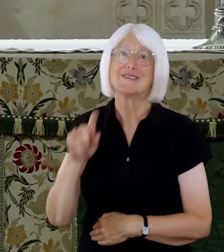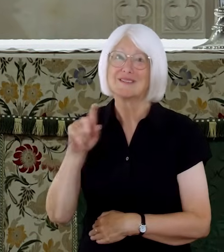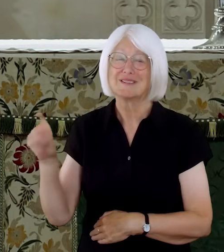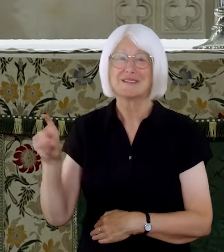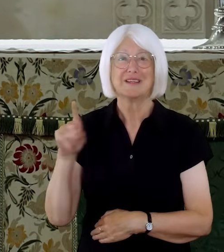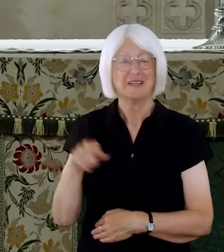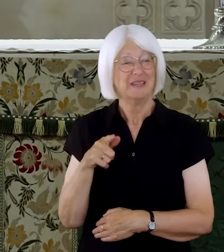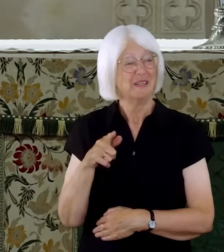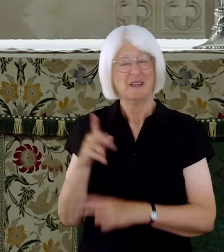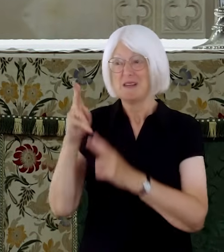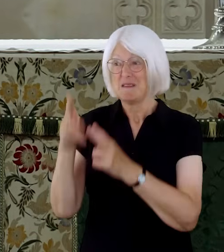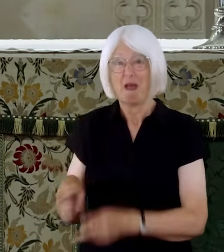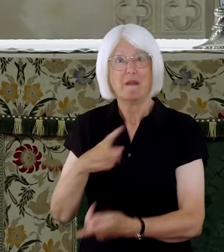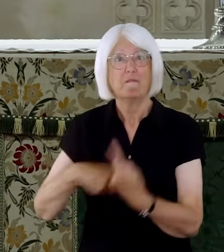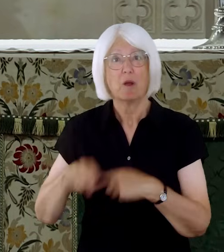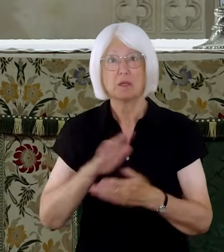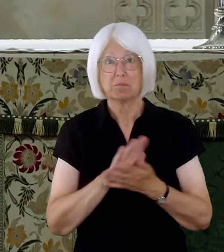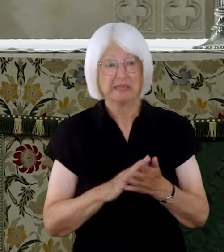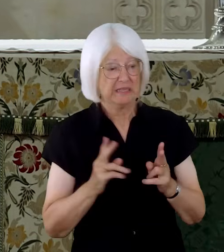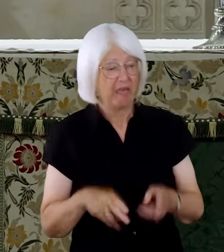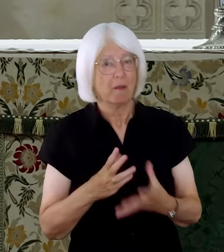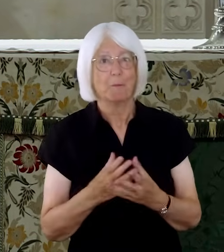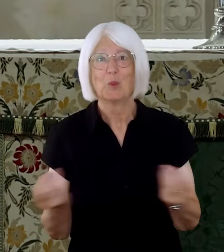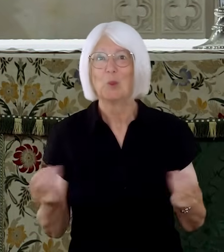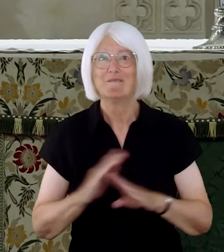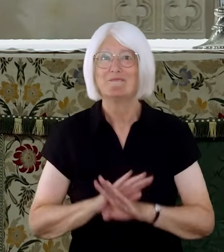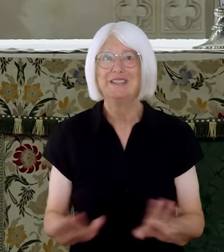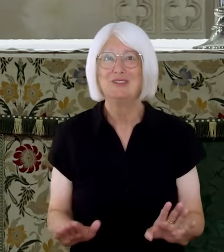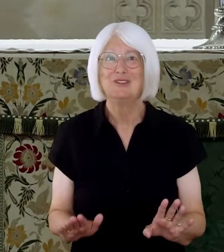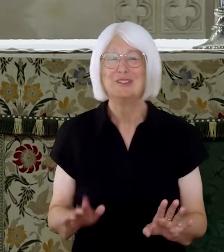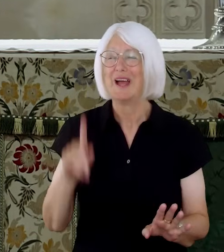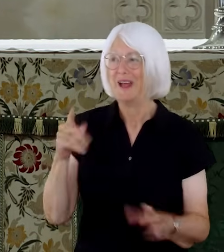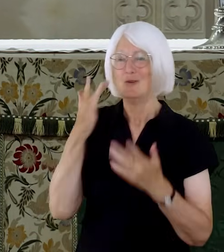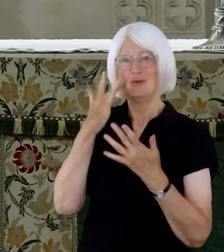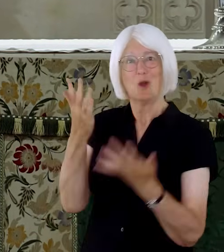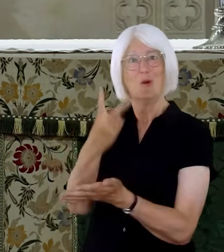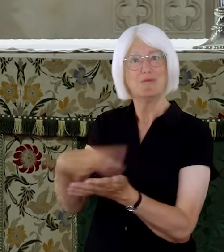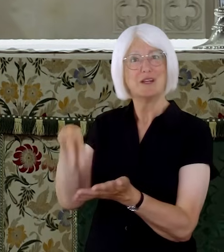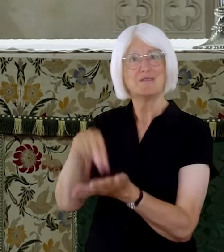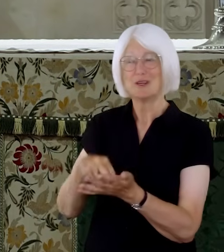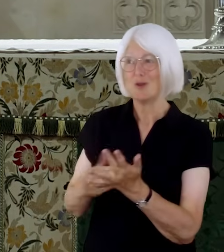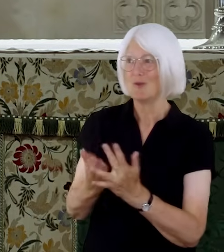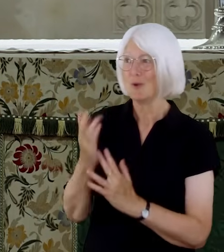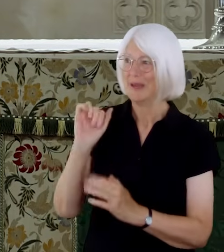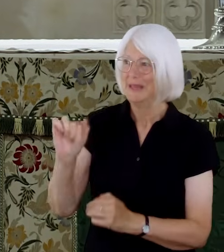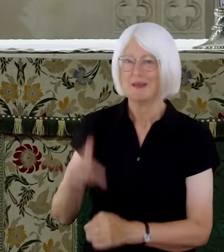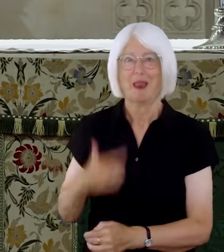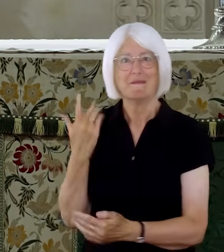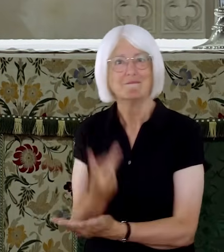He put an end to death by dying for us and revealed the resurrection by rising to new life